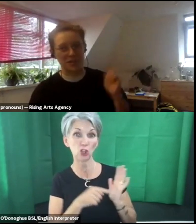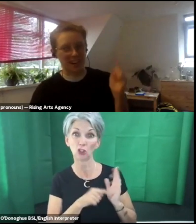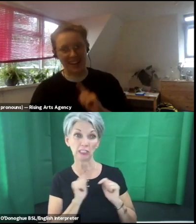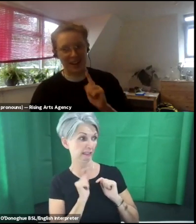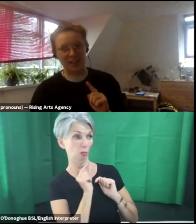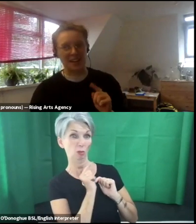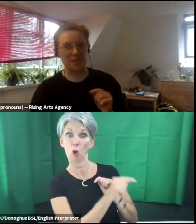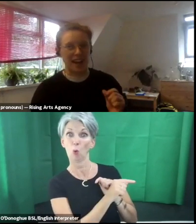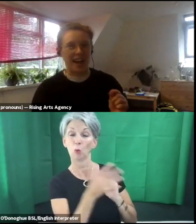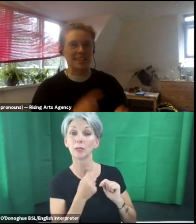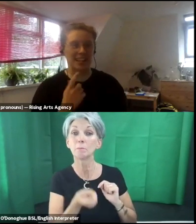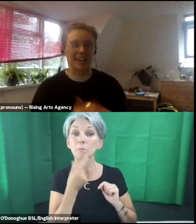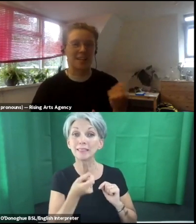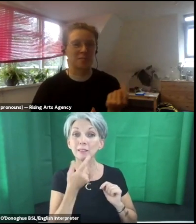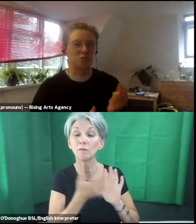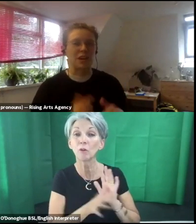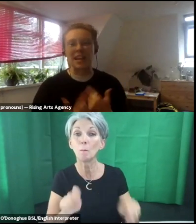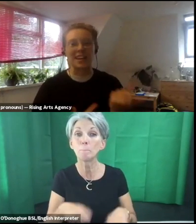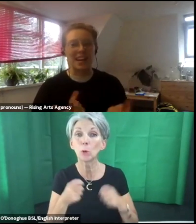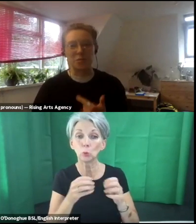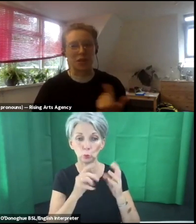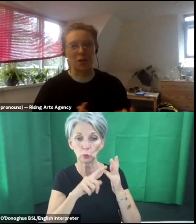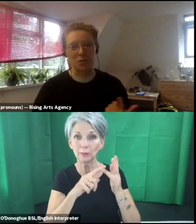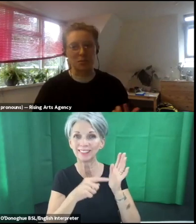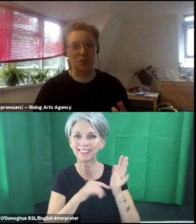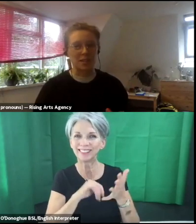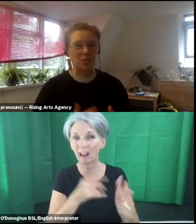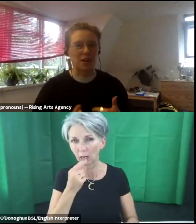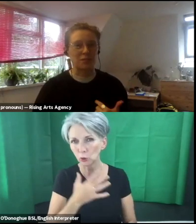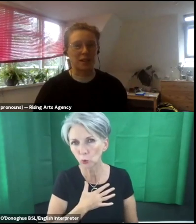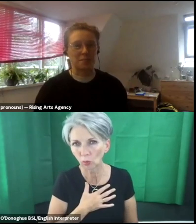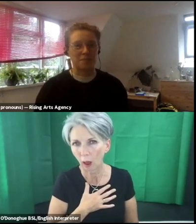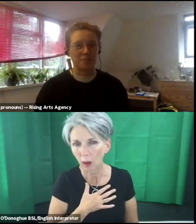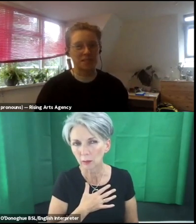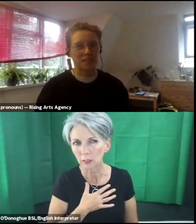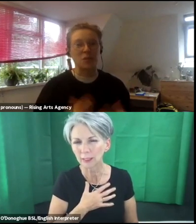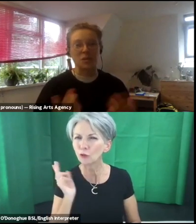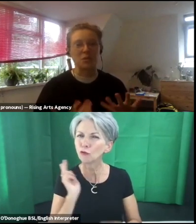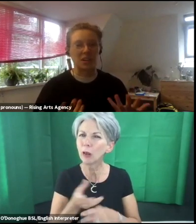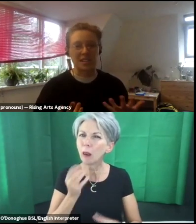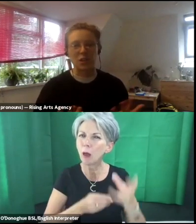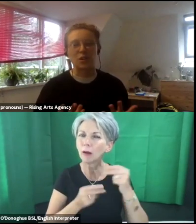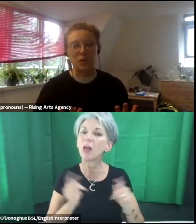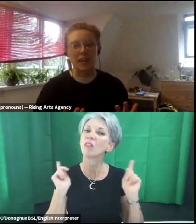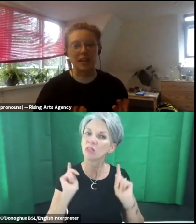and I can definitely do that.' And it's relearning what local community or community organising could be.